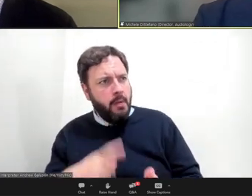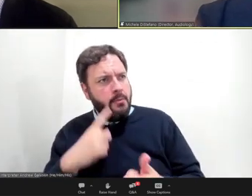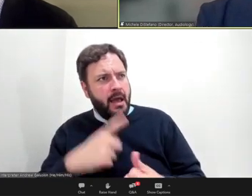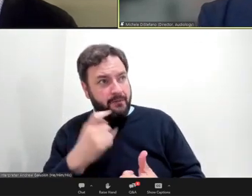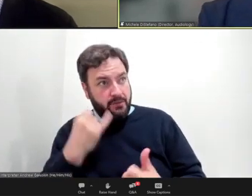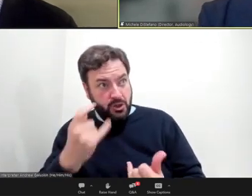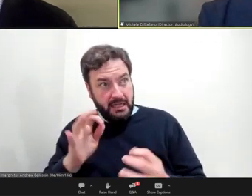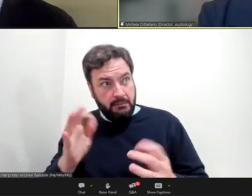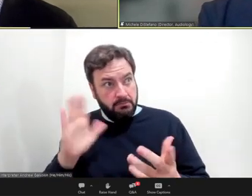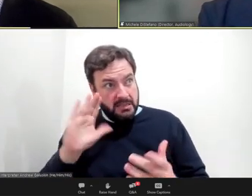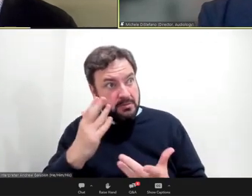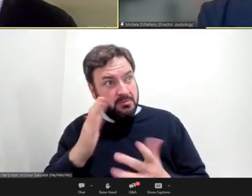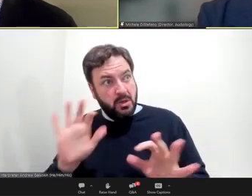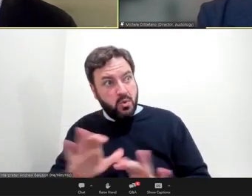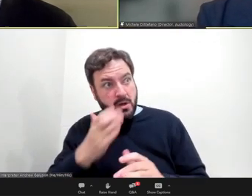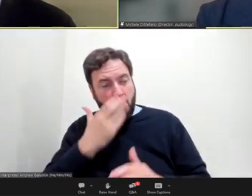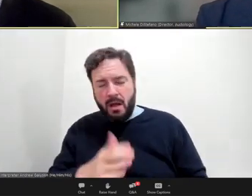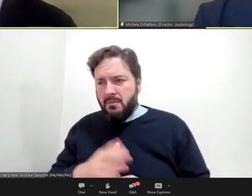How old is this child?